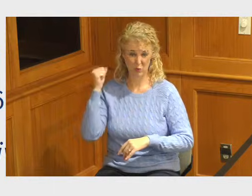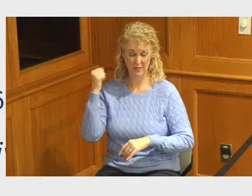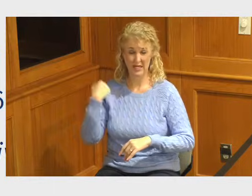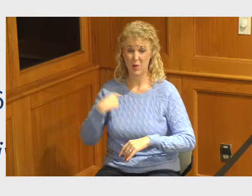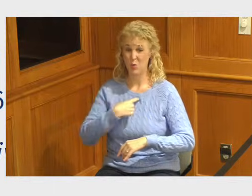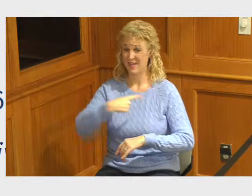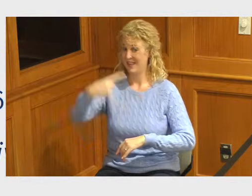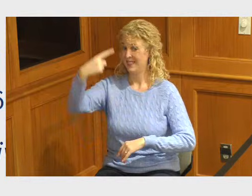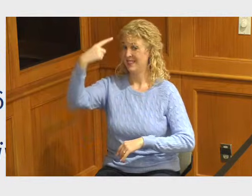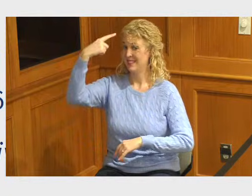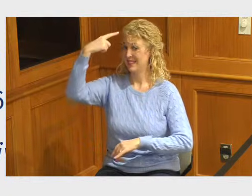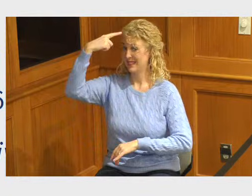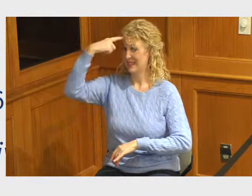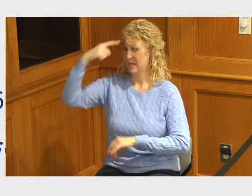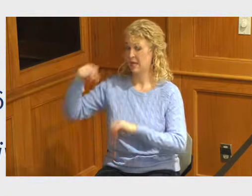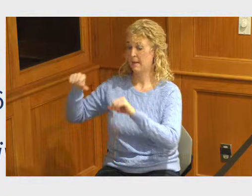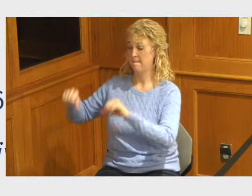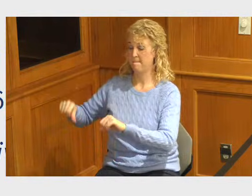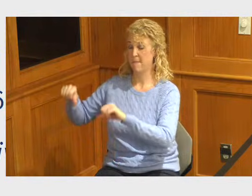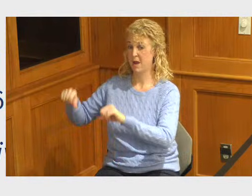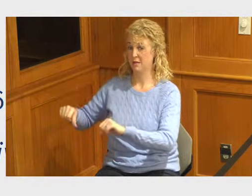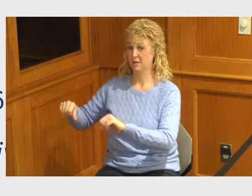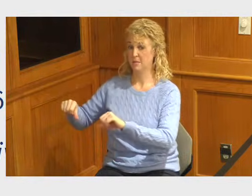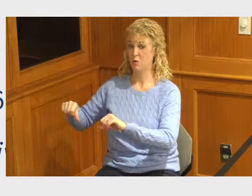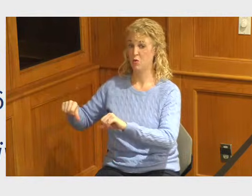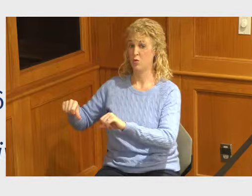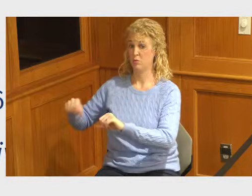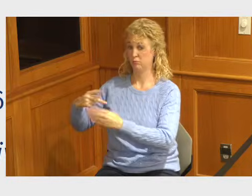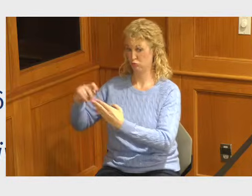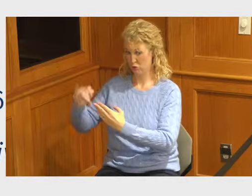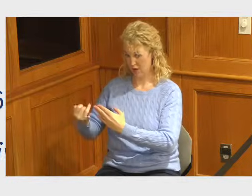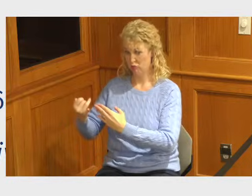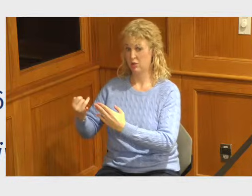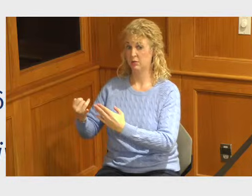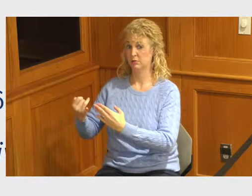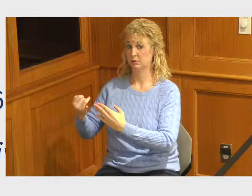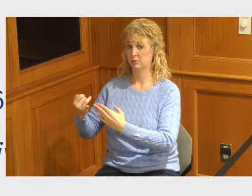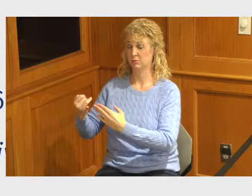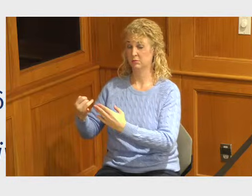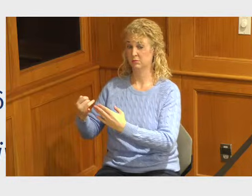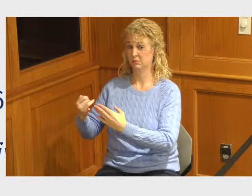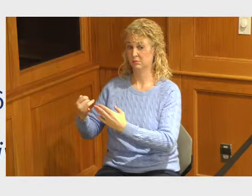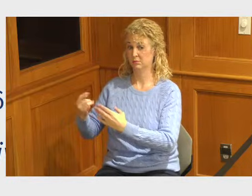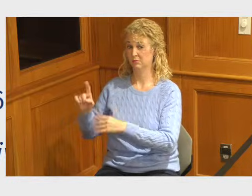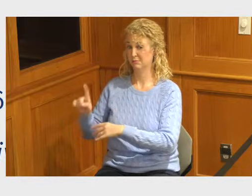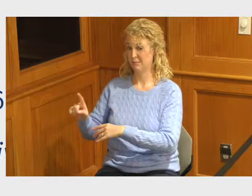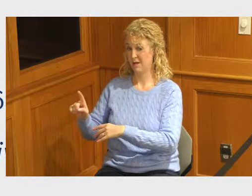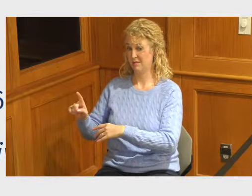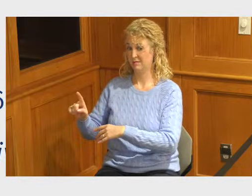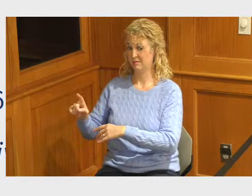that would be of great size and impact. Open question whether the how the community process